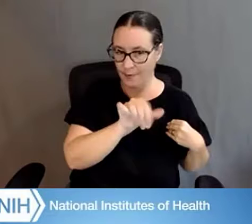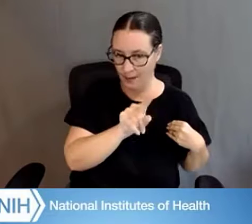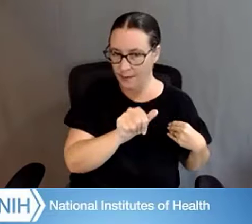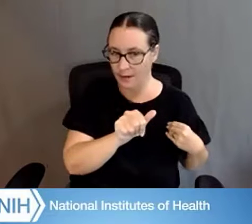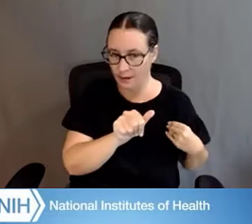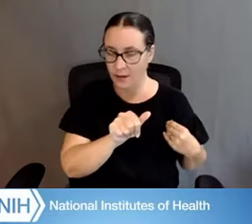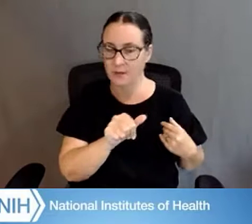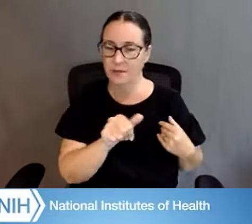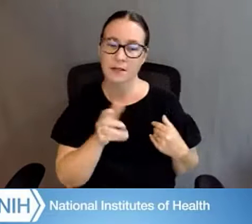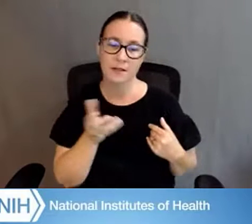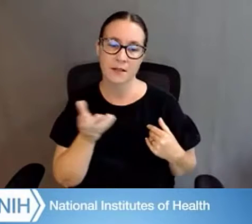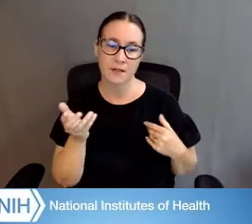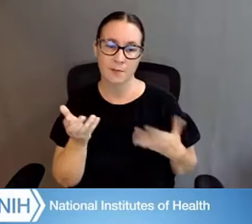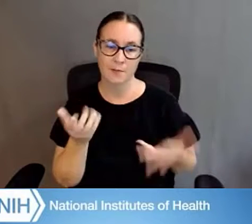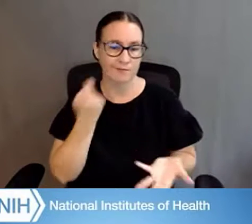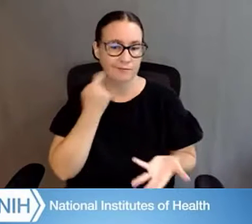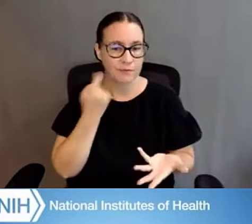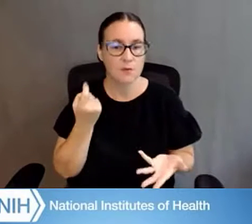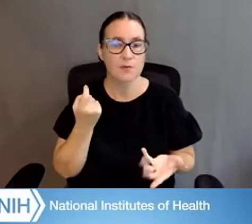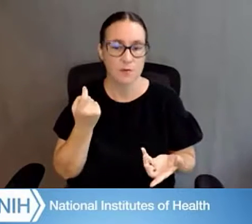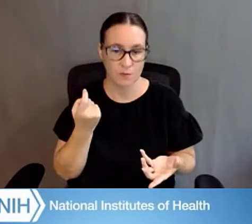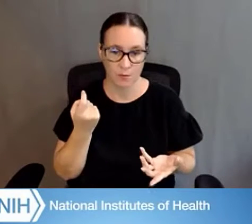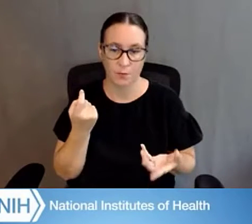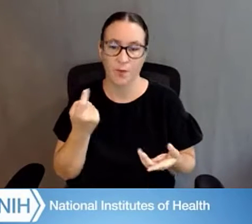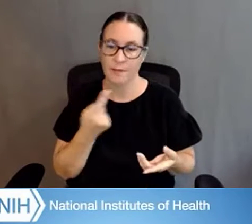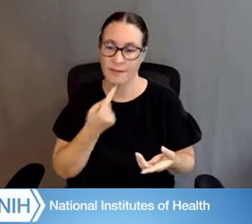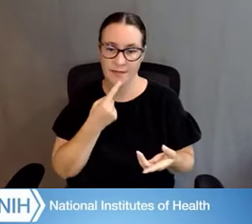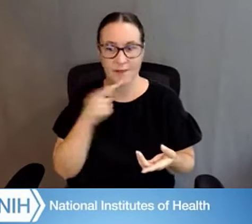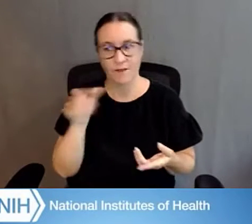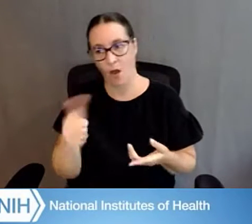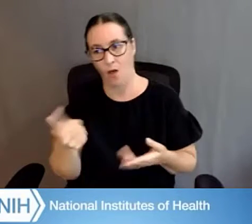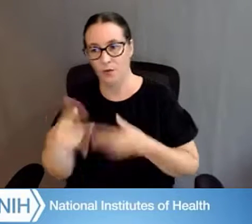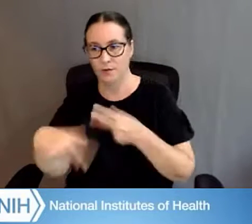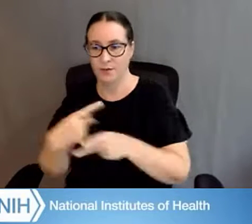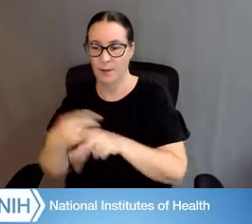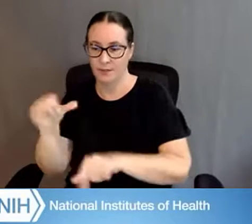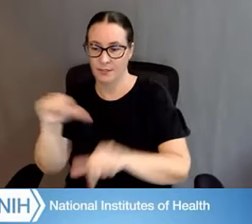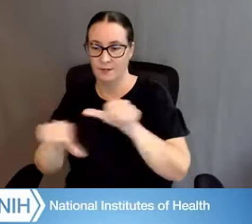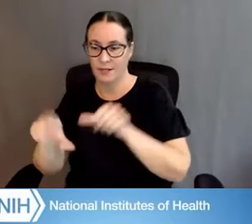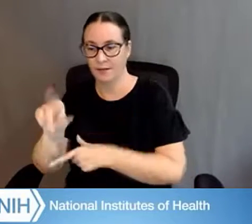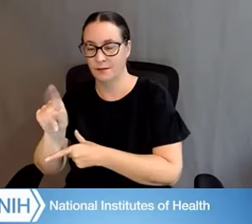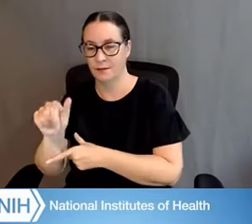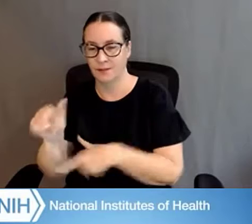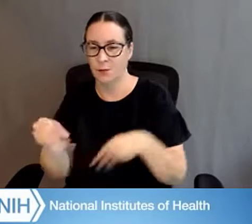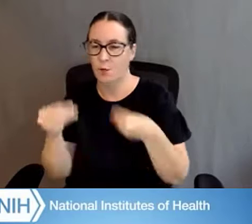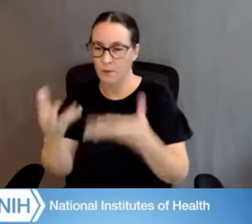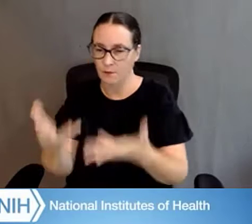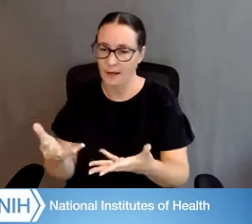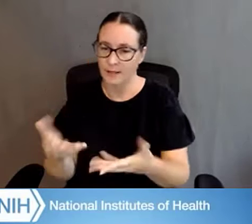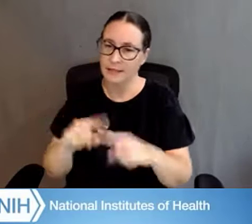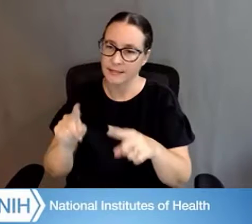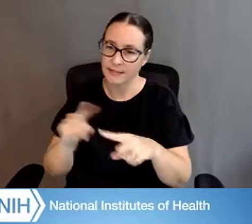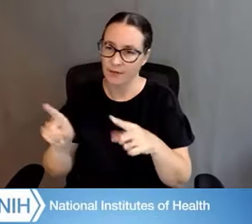but just as we've said for other kinds of scientific data, we've provided a number of sort of justifiable limitations